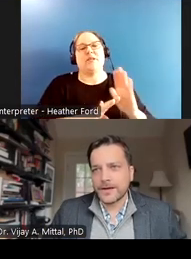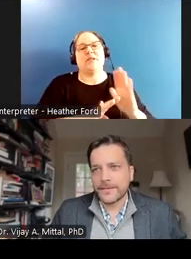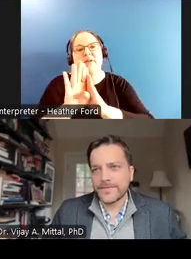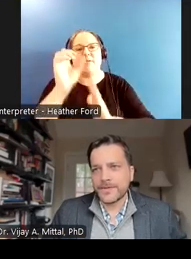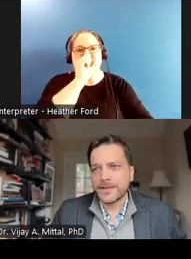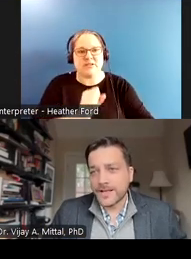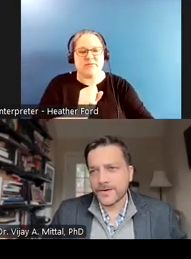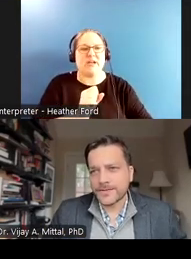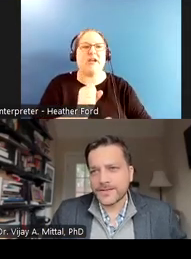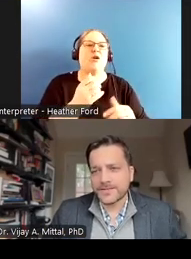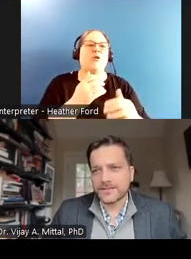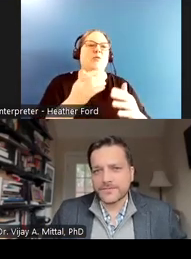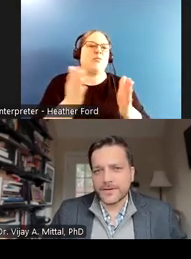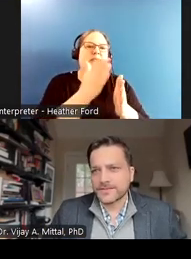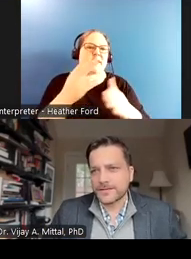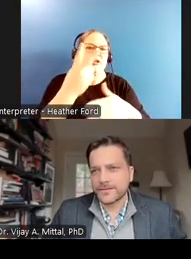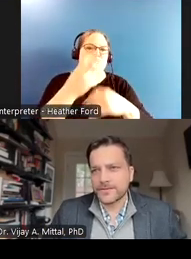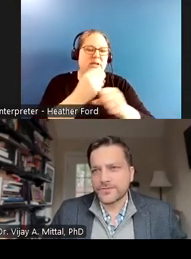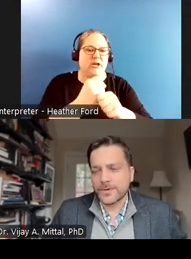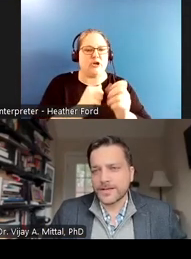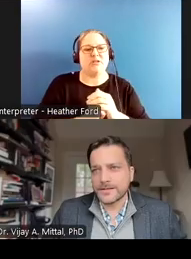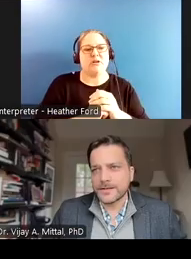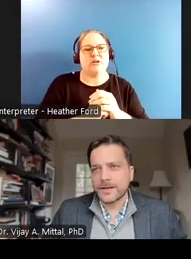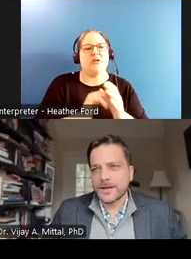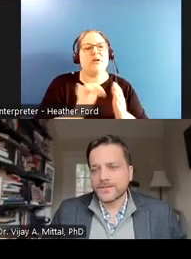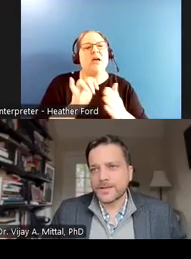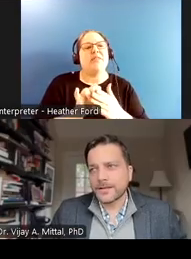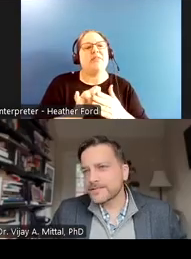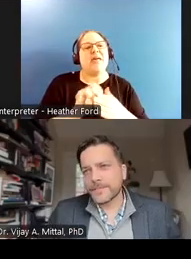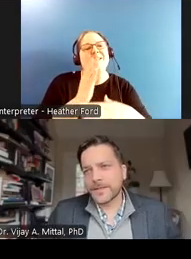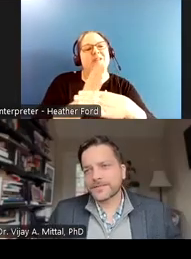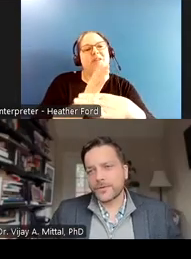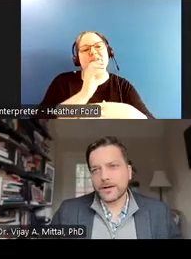Um the mean age of onset of schizophrenia is in the early 20s. And so we think something is going